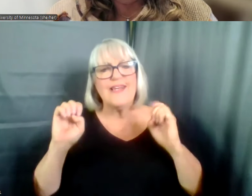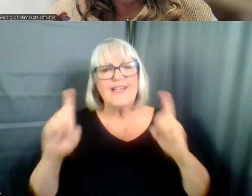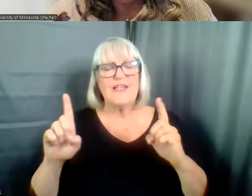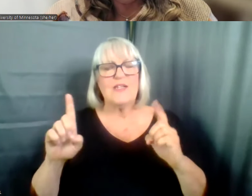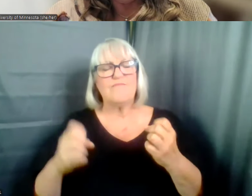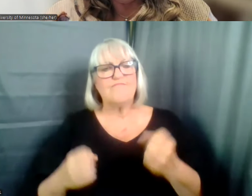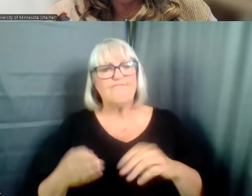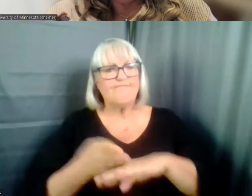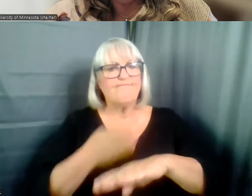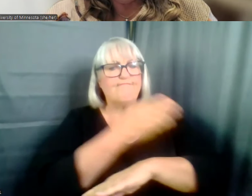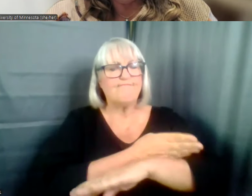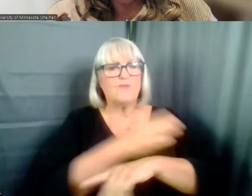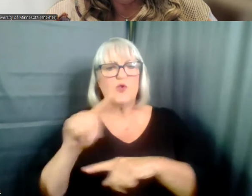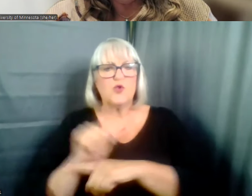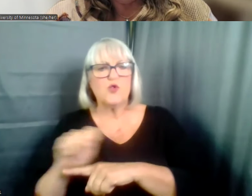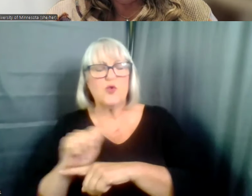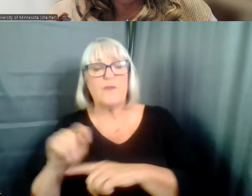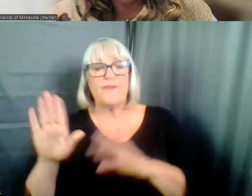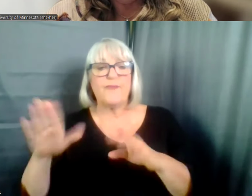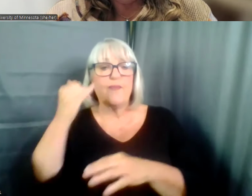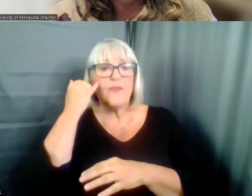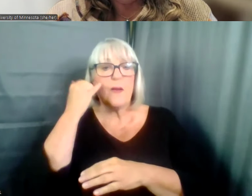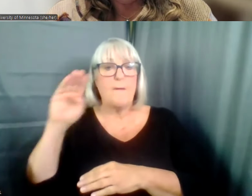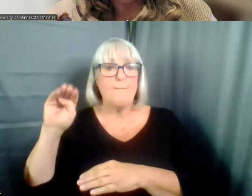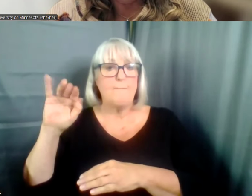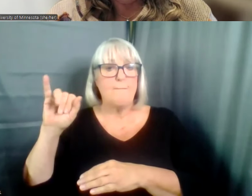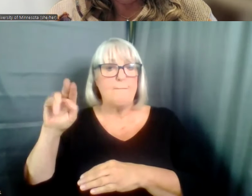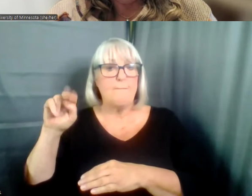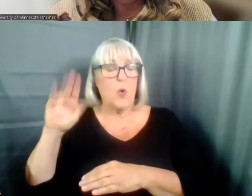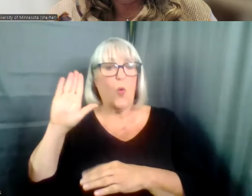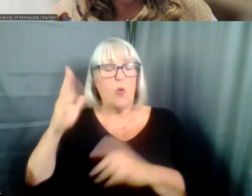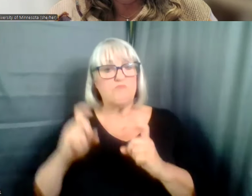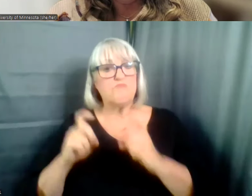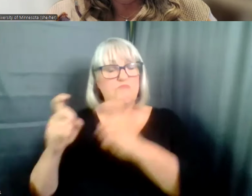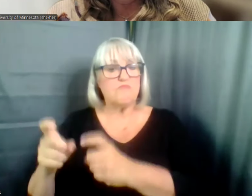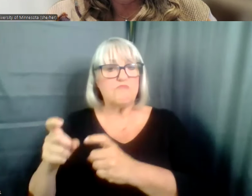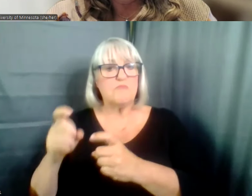piece. Minnesota provides scholarships and student loan repayment for nursing